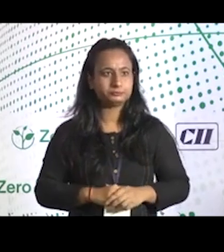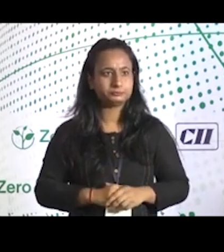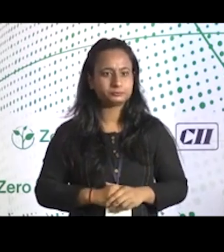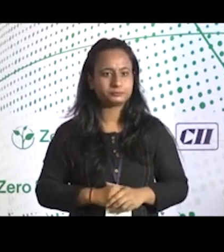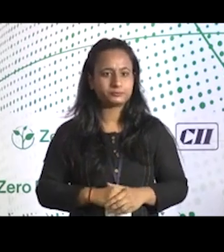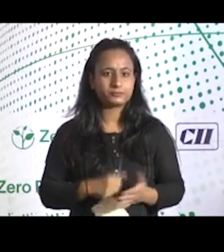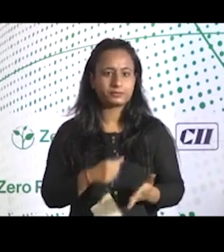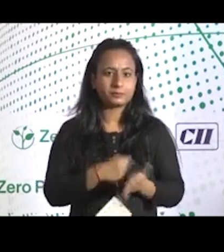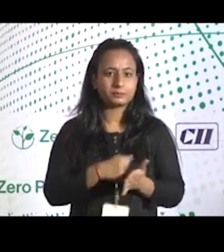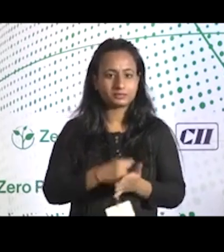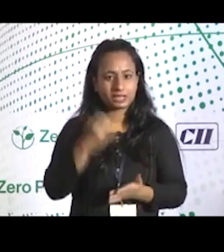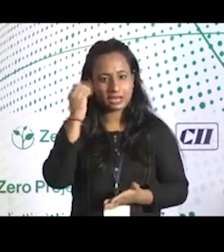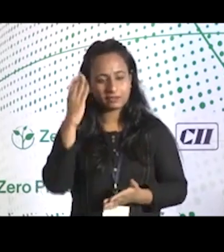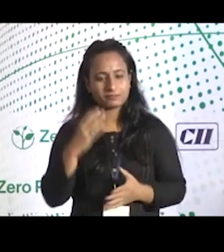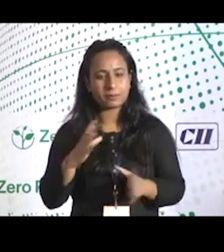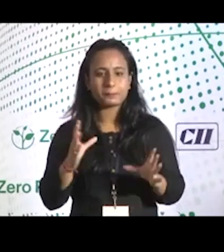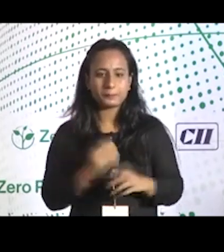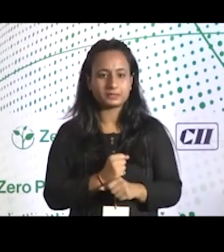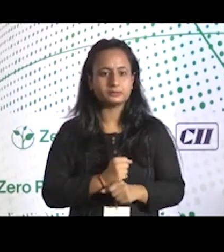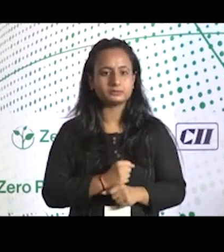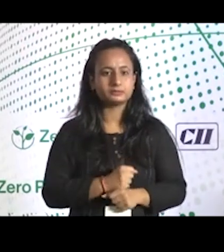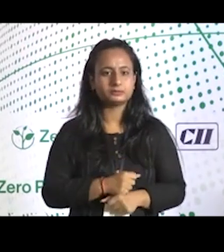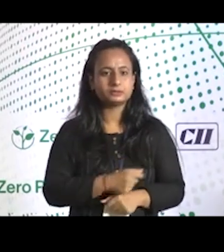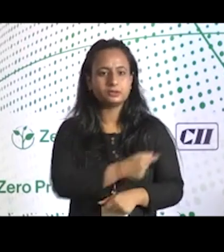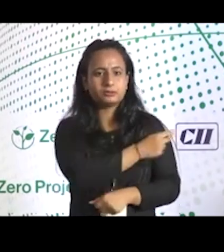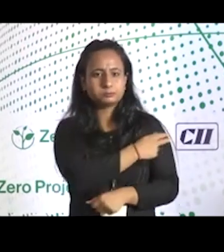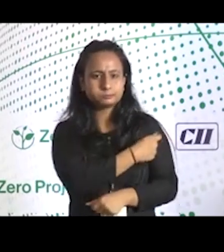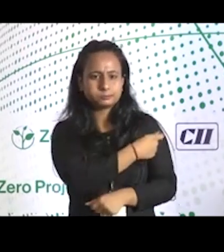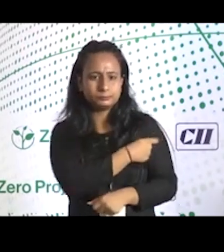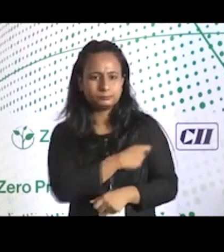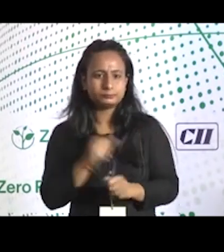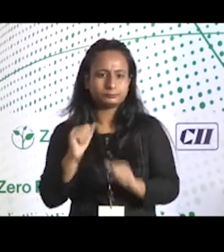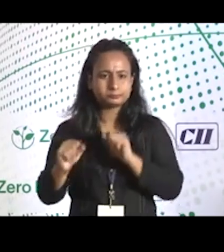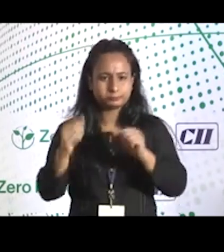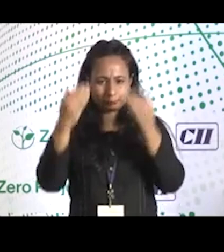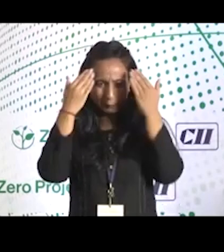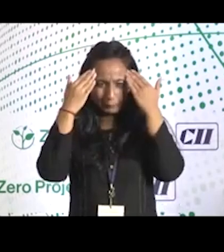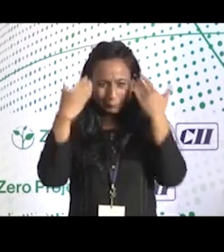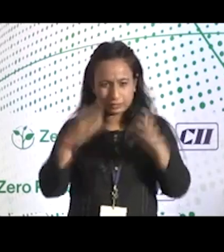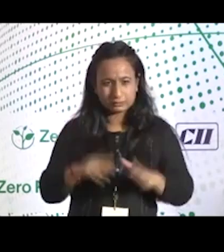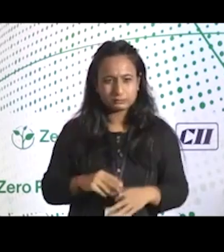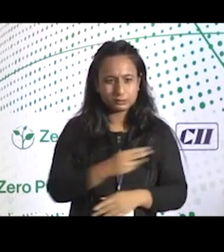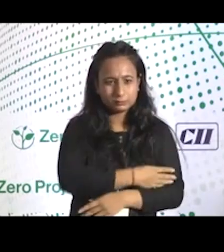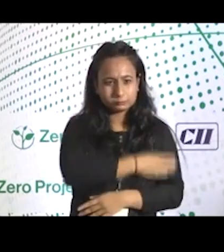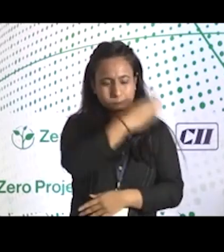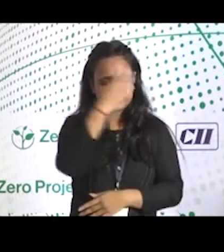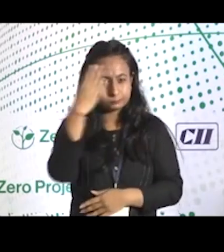of the staff of how to deal with geriatric LGBTQ, why and people with disabilities.